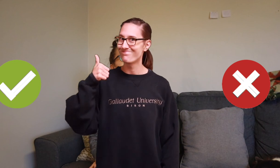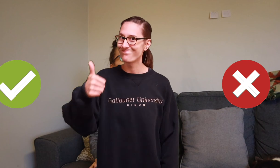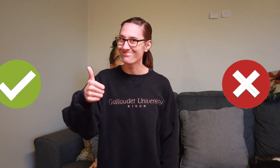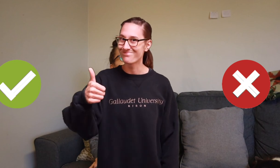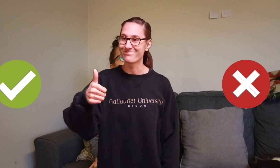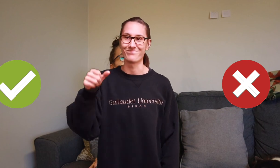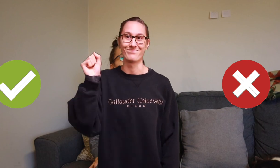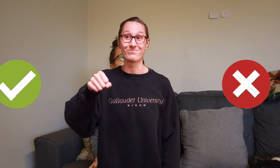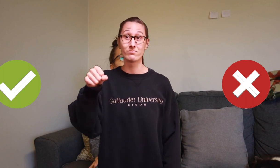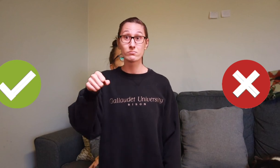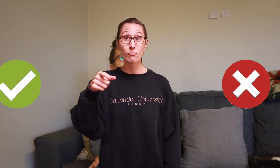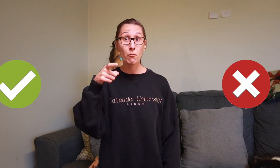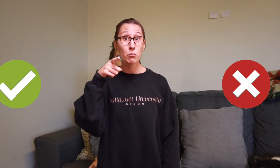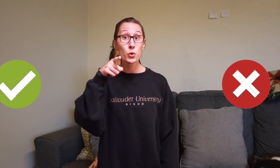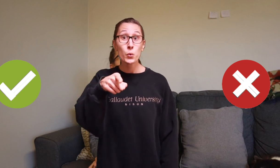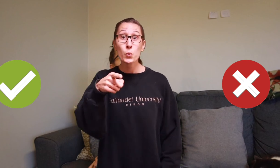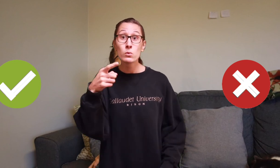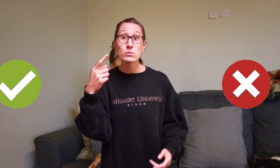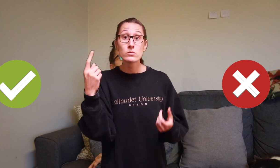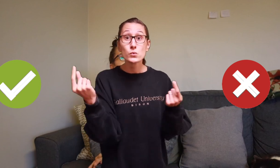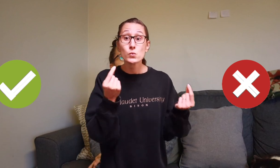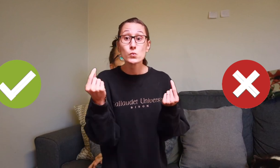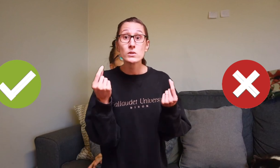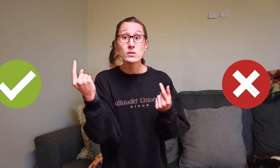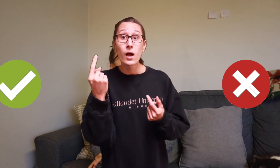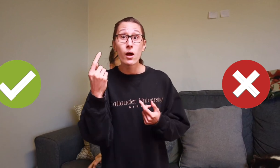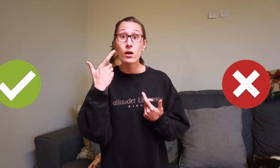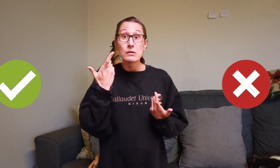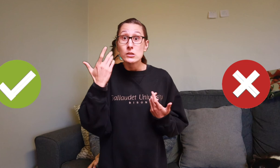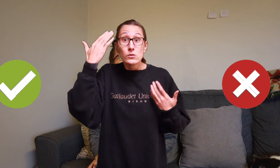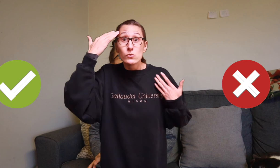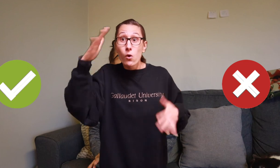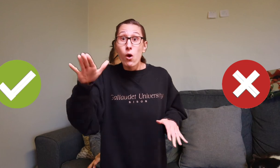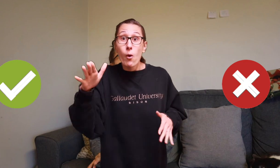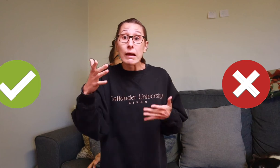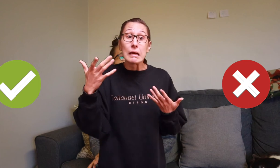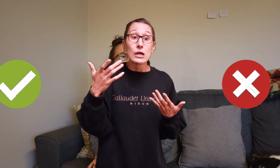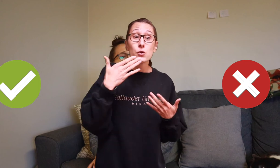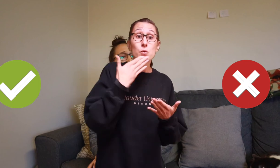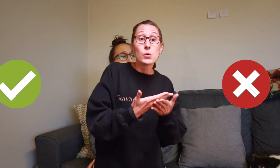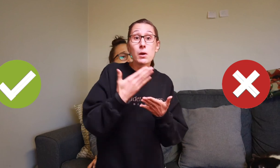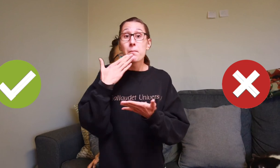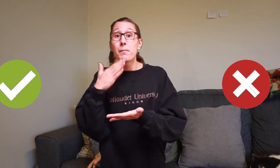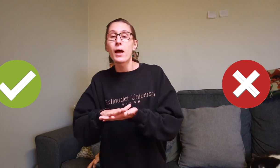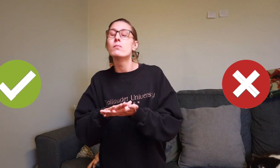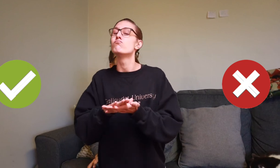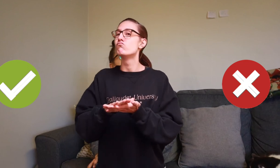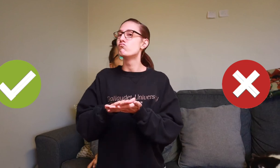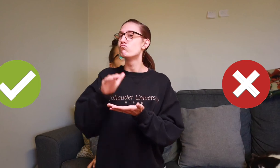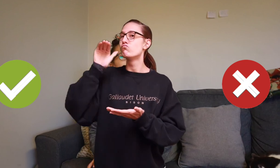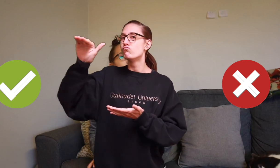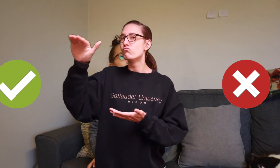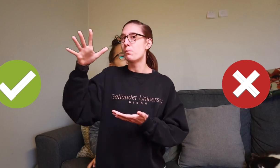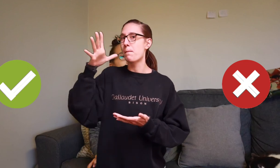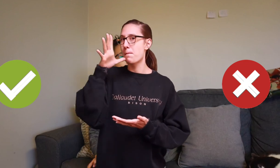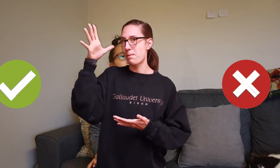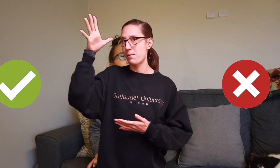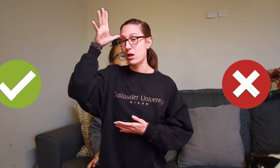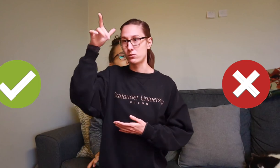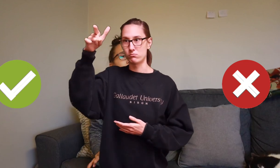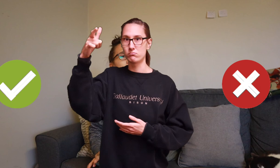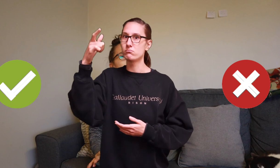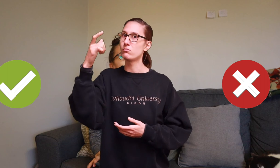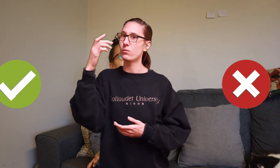Good. If you're not sure if something is good or bad, ask your parents